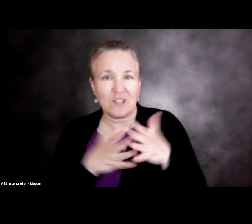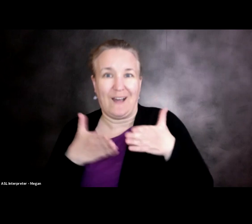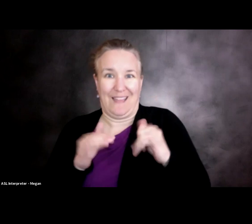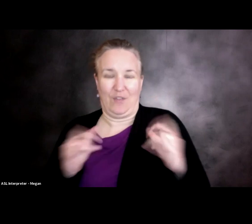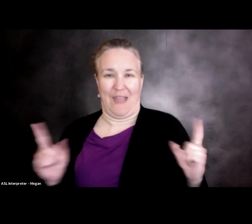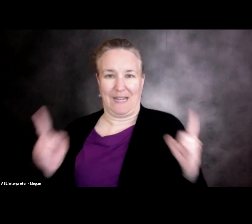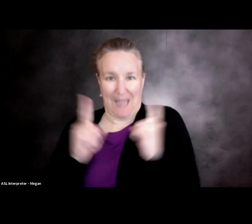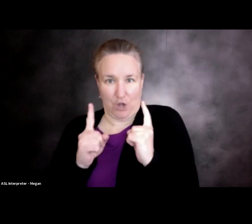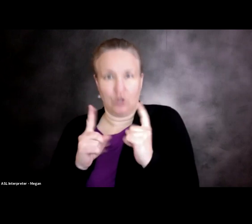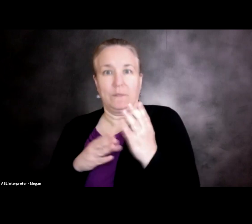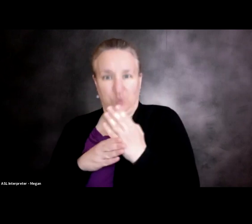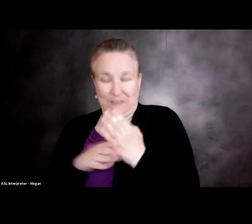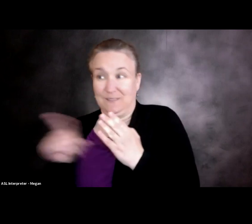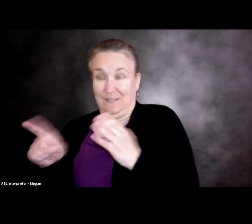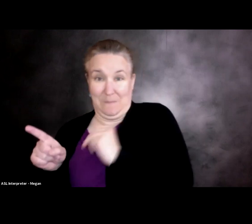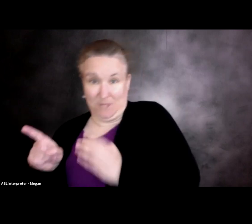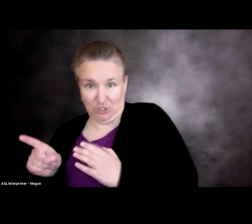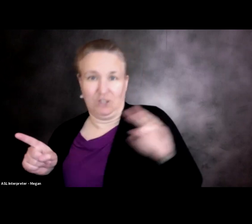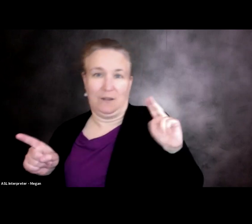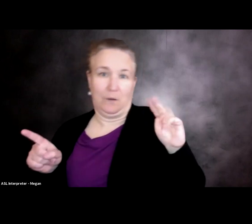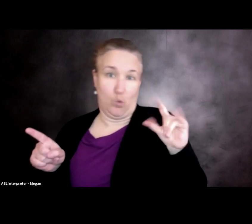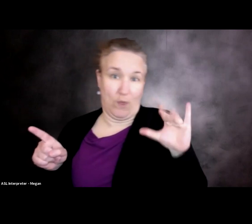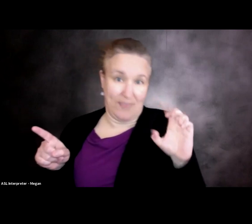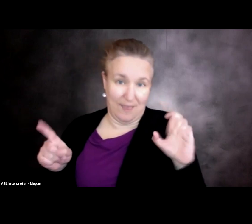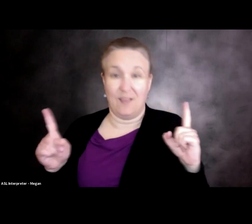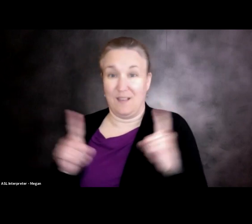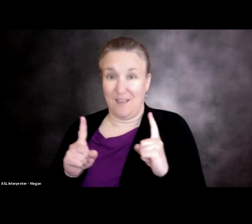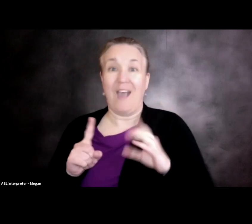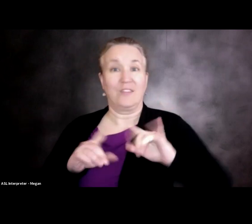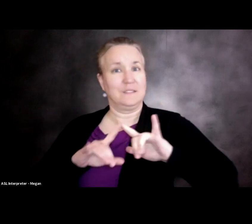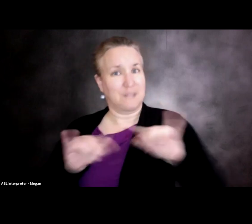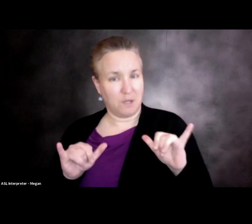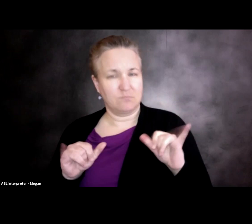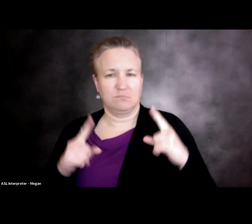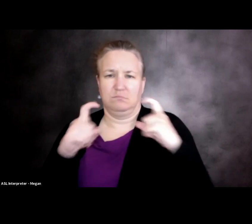between the missionary and Nwoye, as well as the complicated opportunities